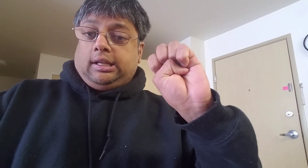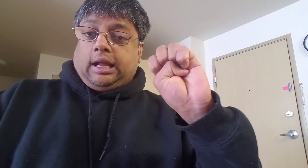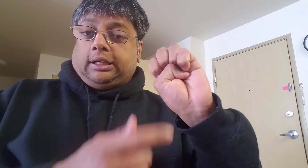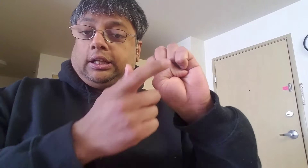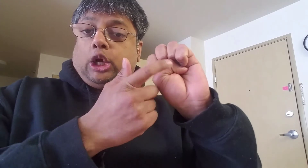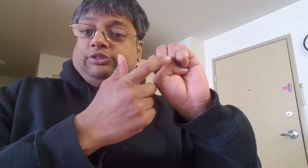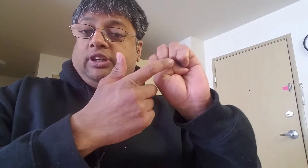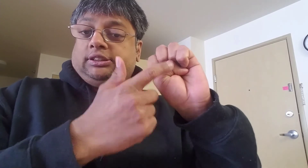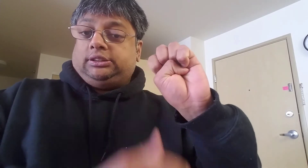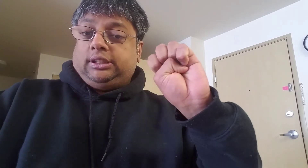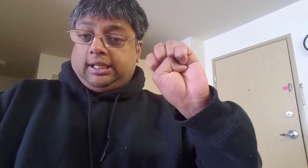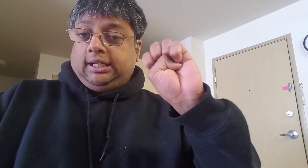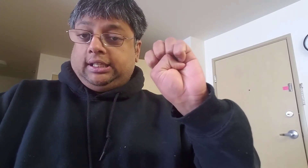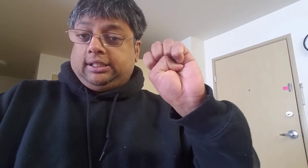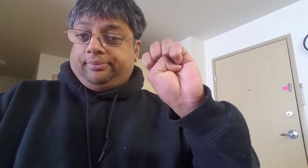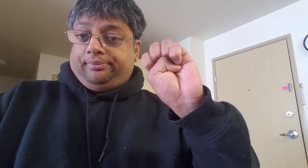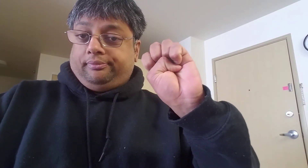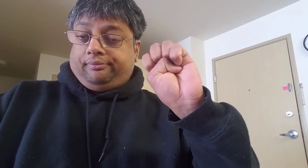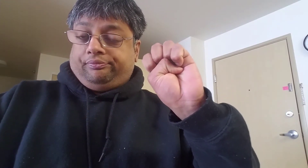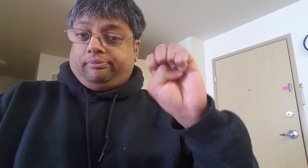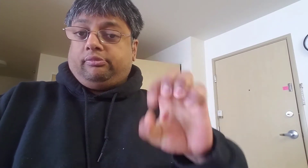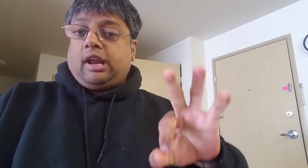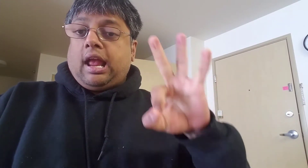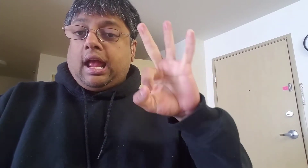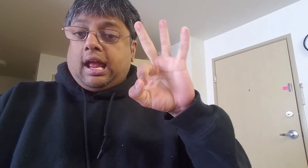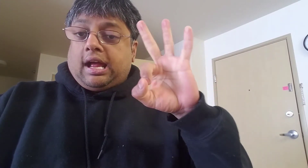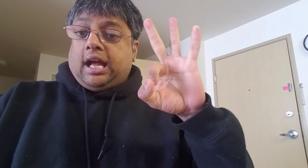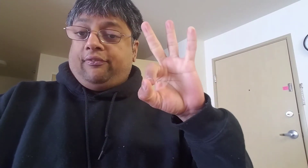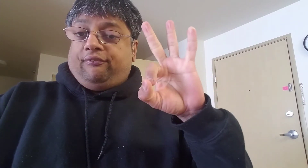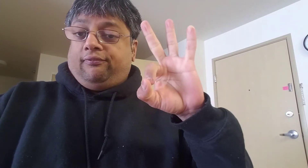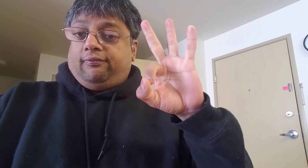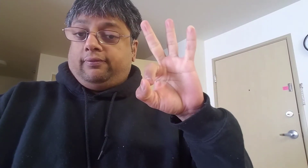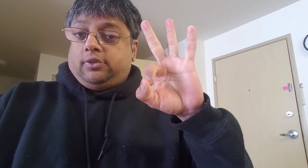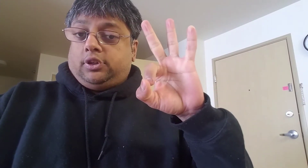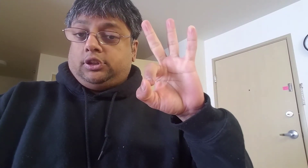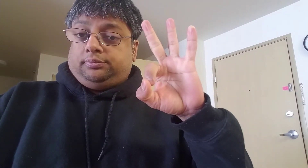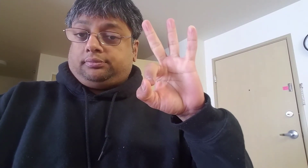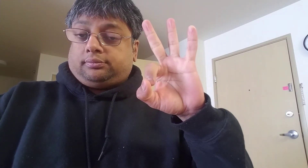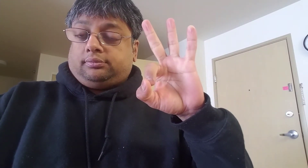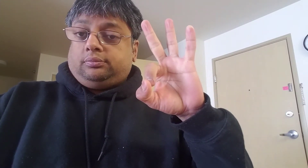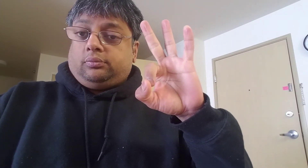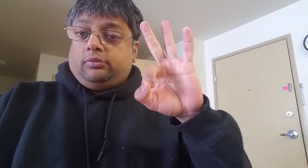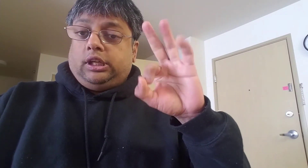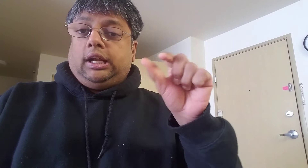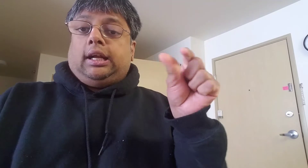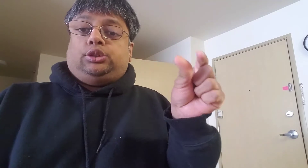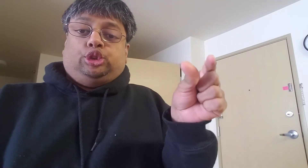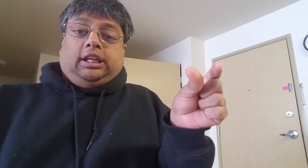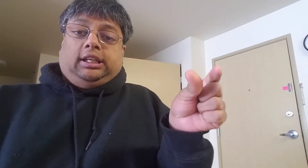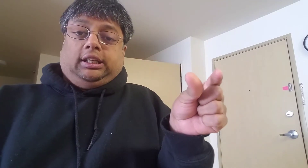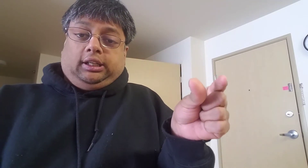(Closed fist "E") "F" "G" (classifier, like holding a cable cord)